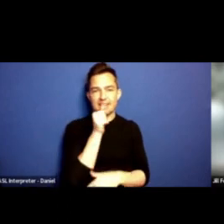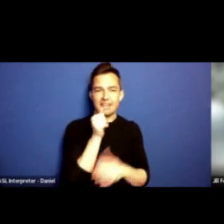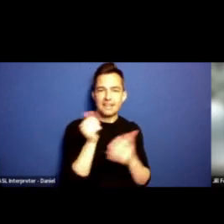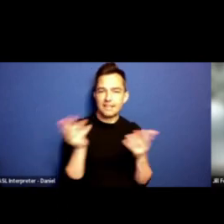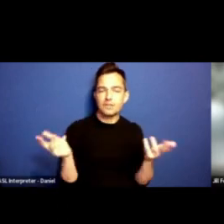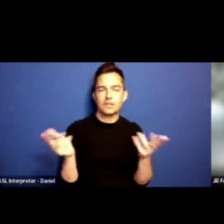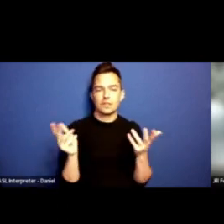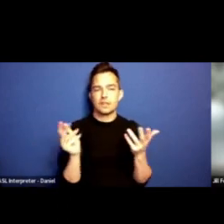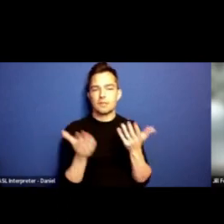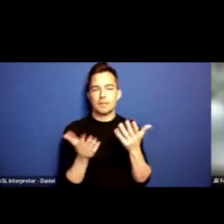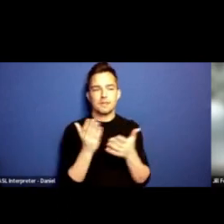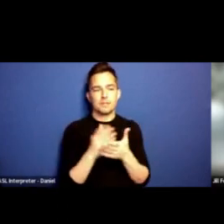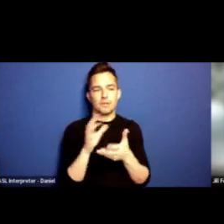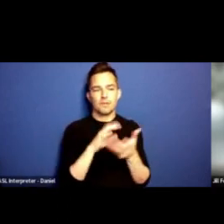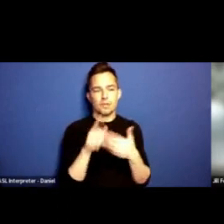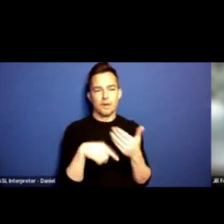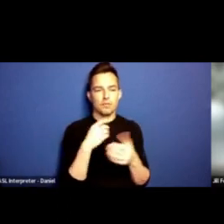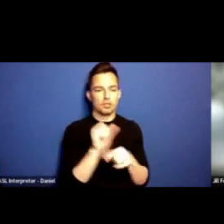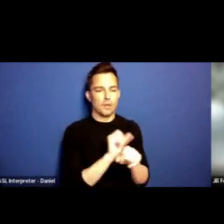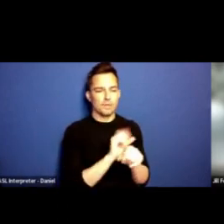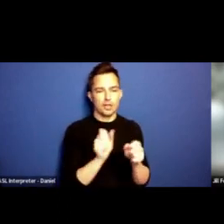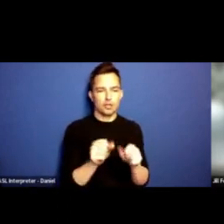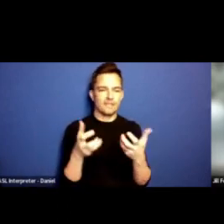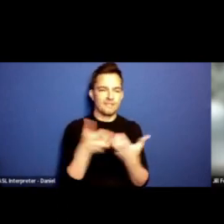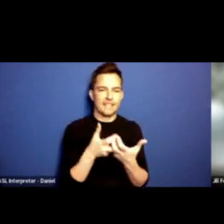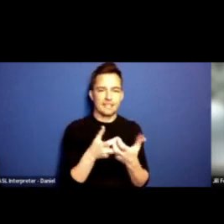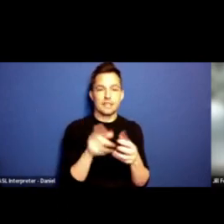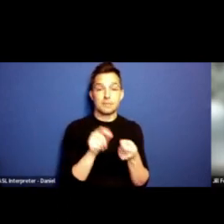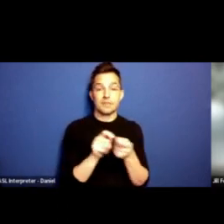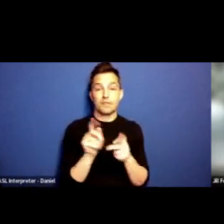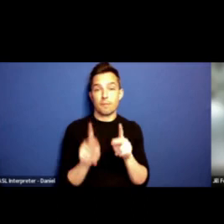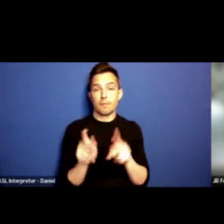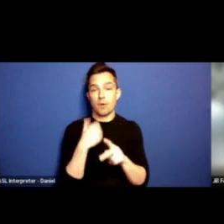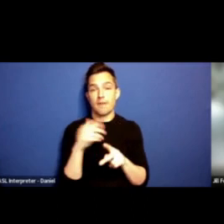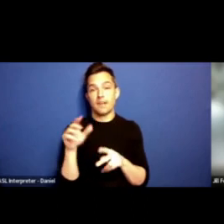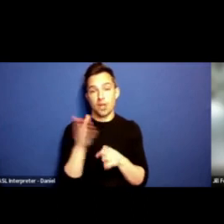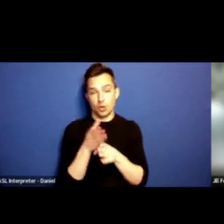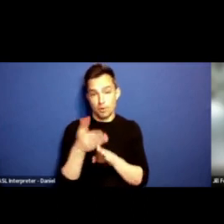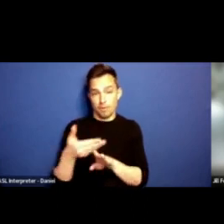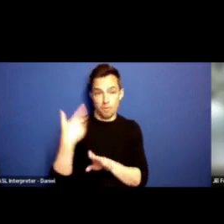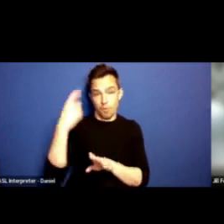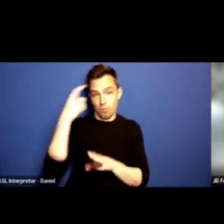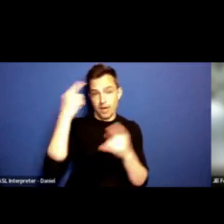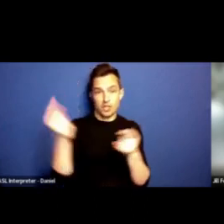what jobs might be a fit, particularly for people who had a career before their brain injury, and they're not quite